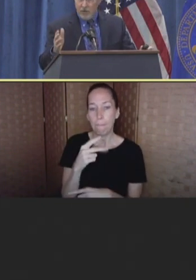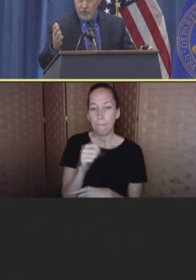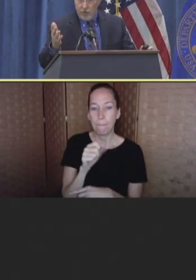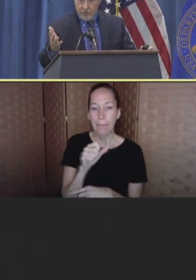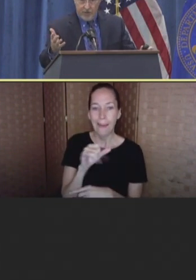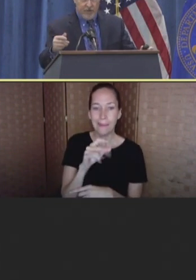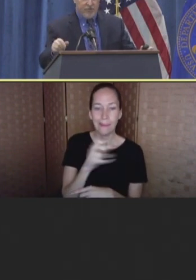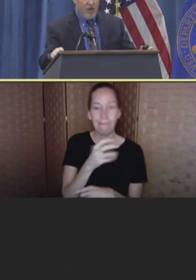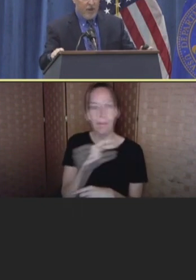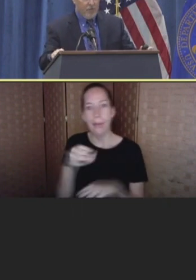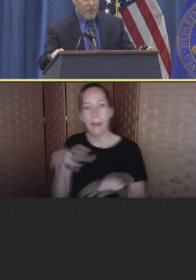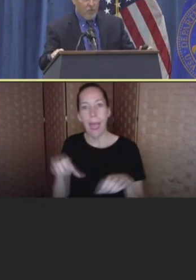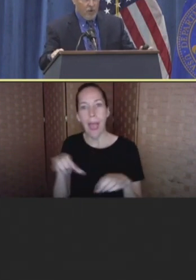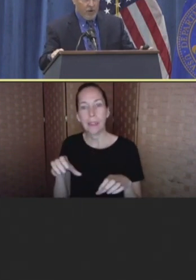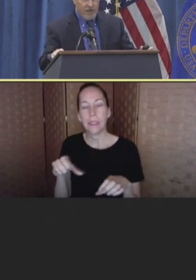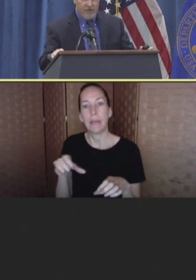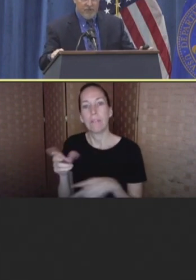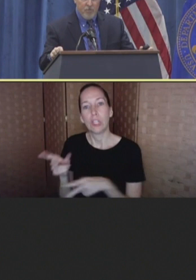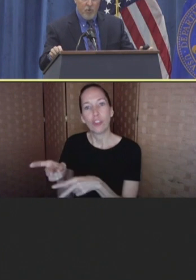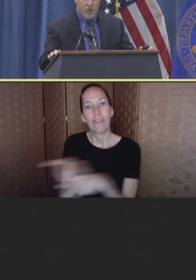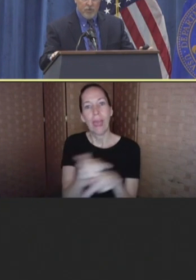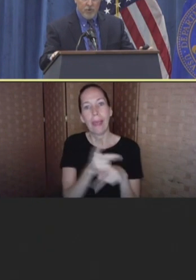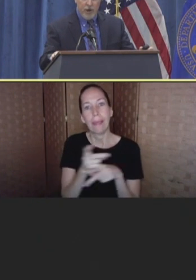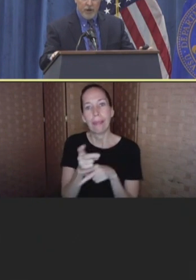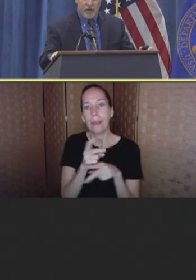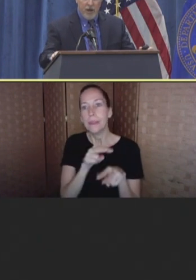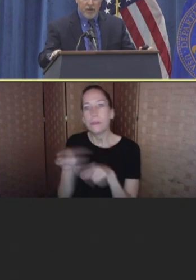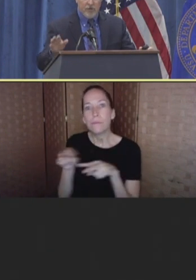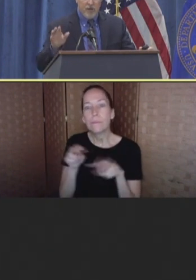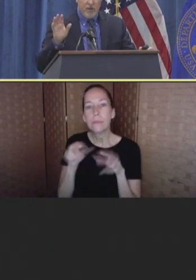You all have seen this slide before, and I think it's important that we recognize the